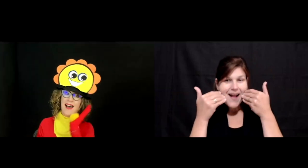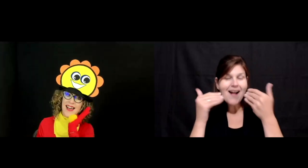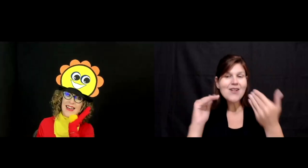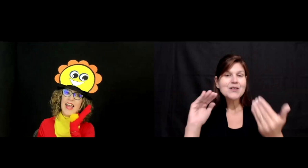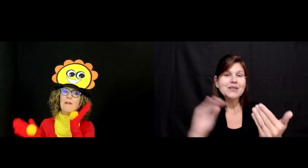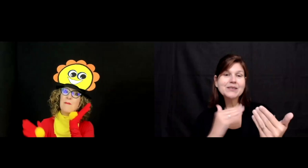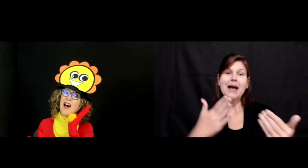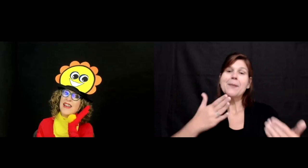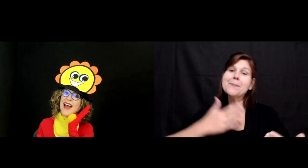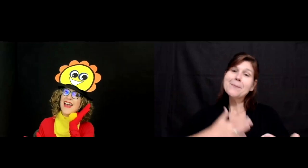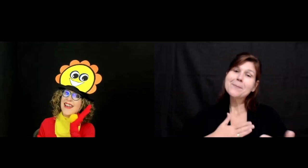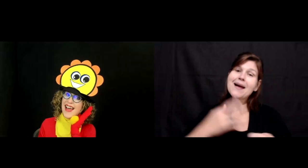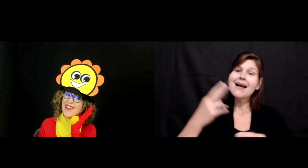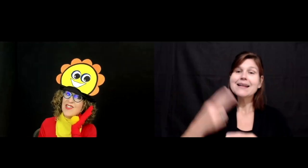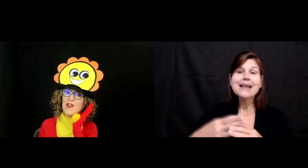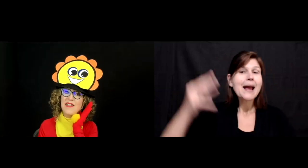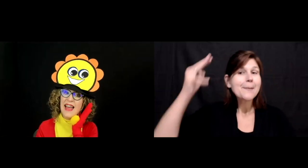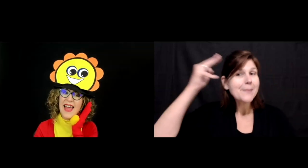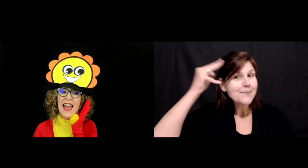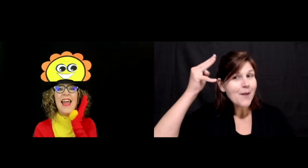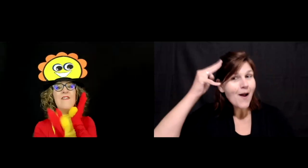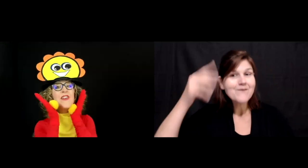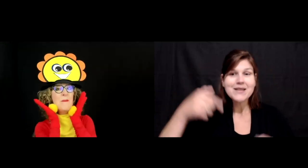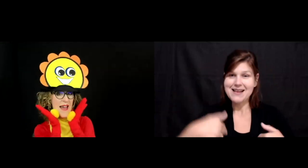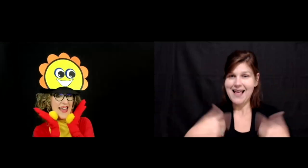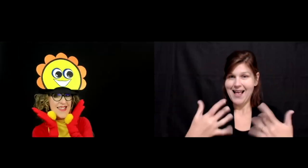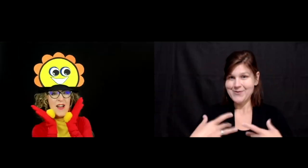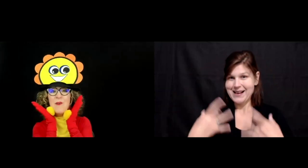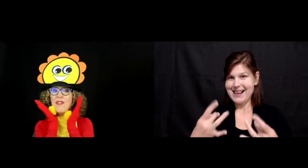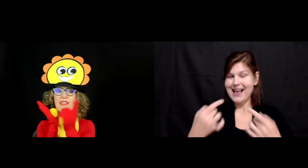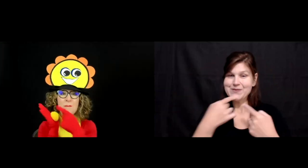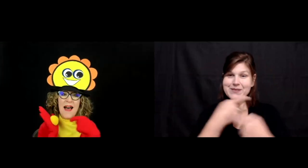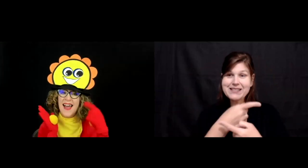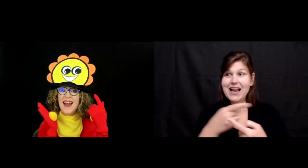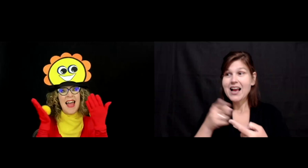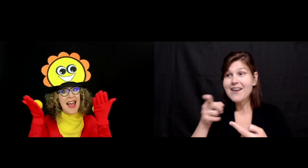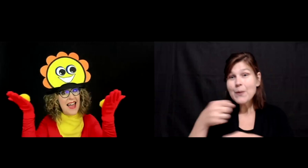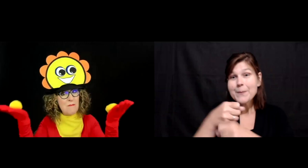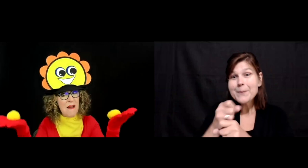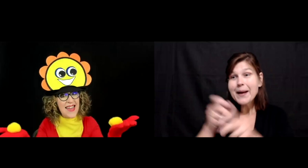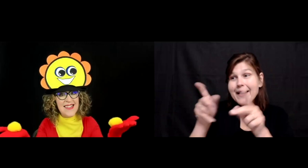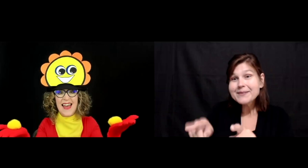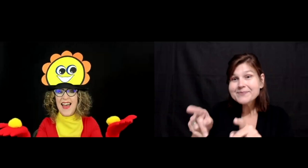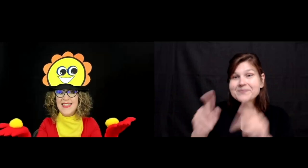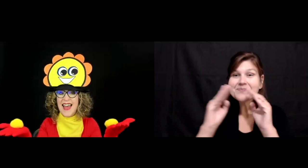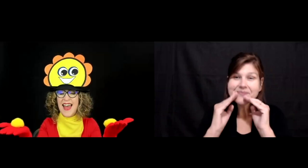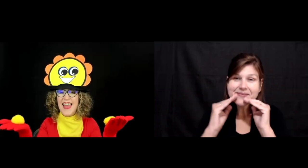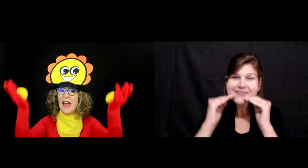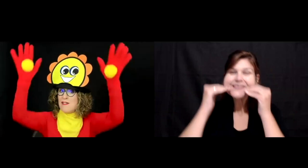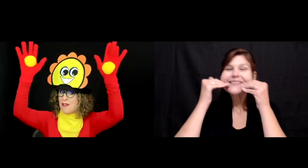My name is Marvin and I'd like to say If you make someone smile, it makes their day